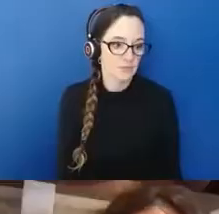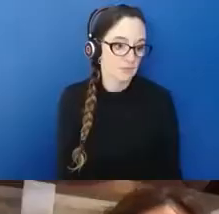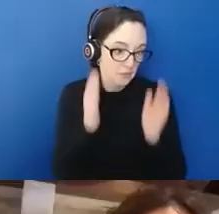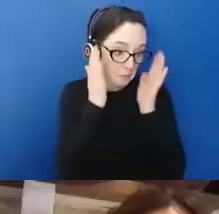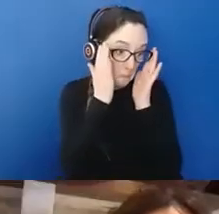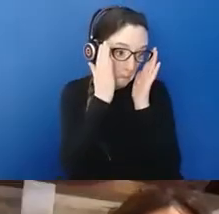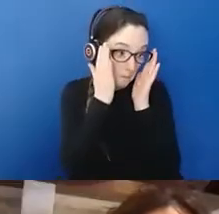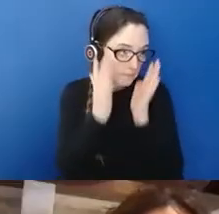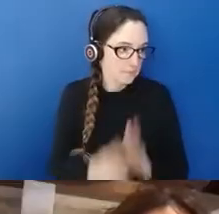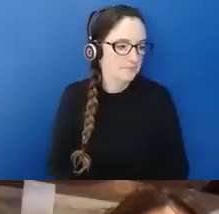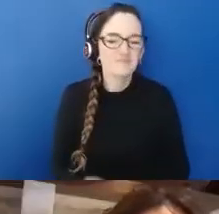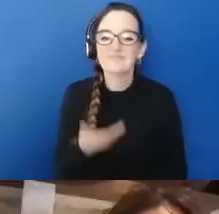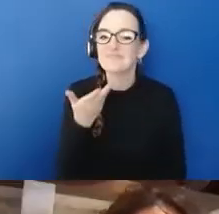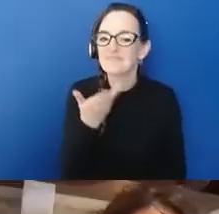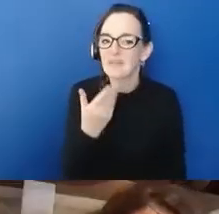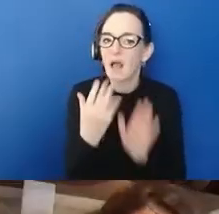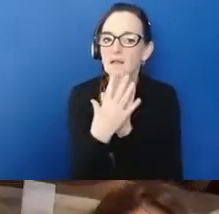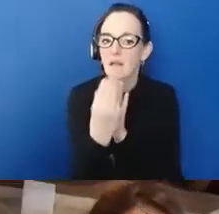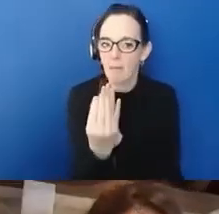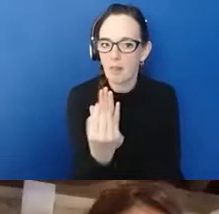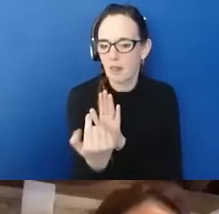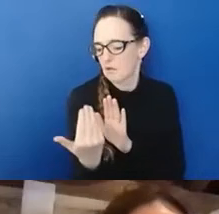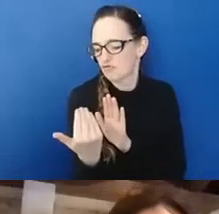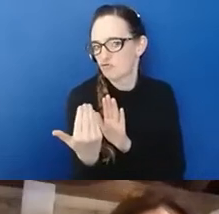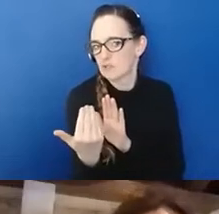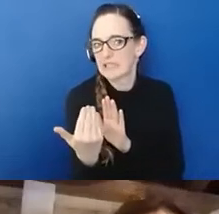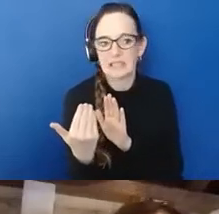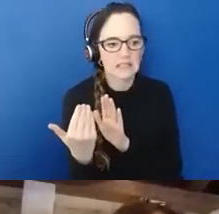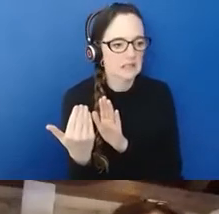This is for example one of the last pieces we have had presented is a collaboration with